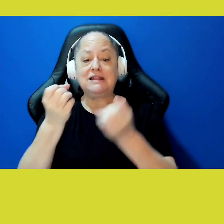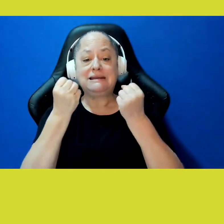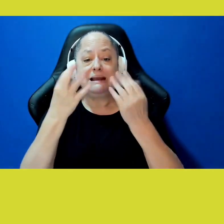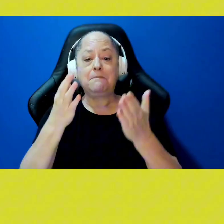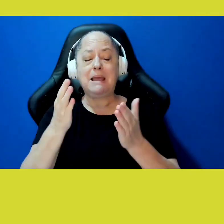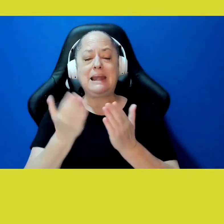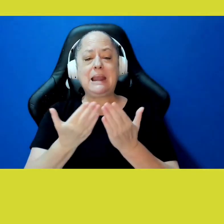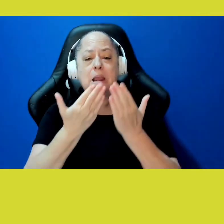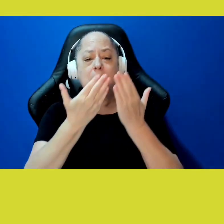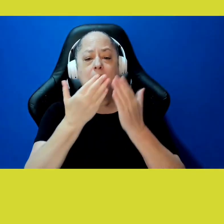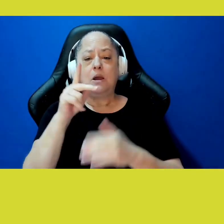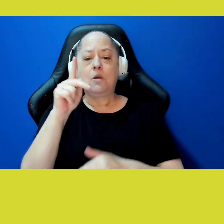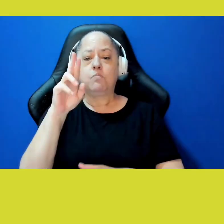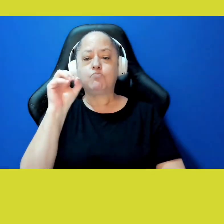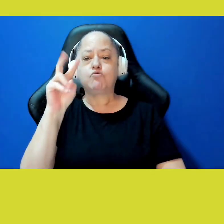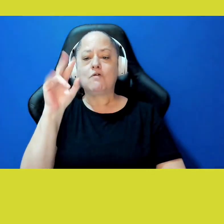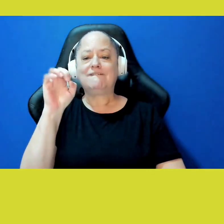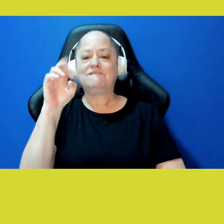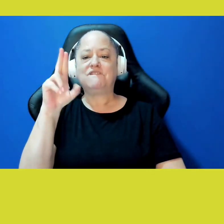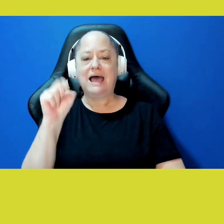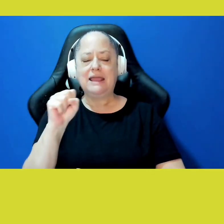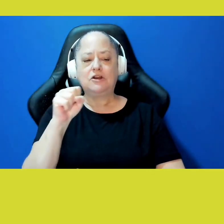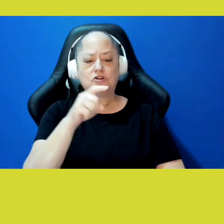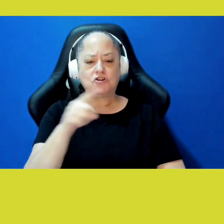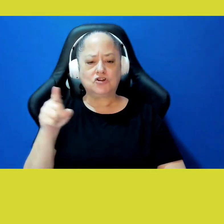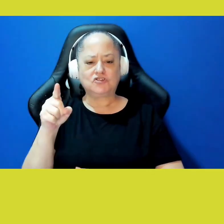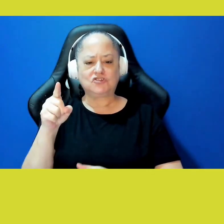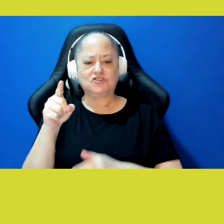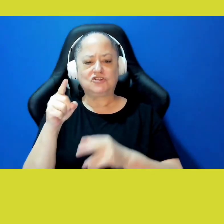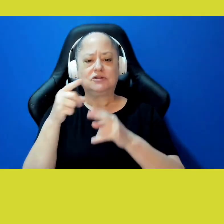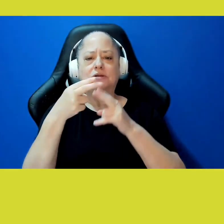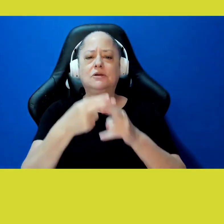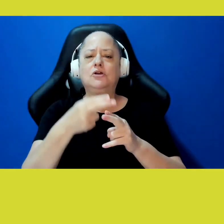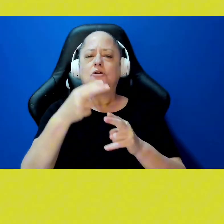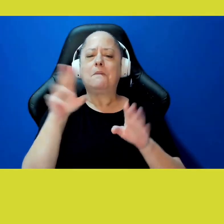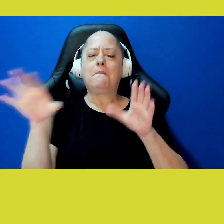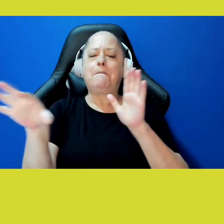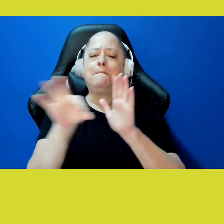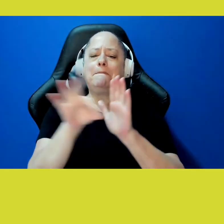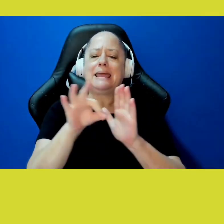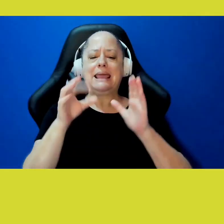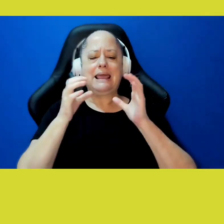it what we would refer to as creaming. They were picking the clients that were going to be able to